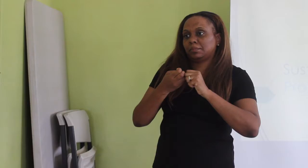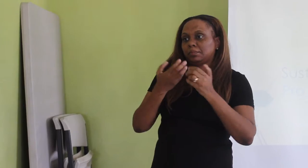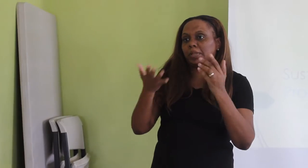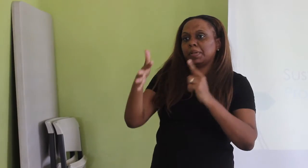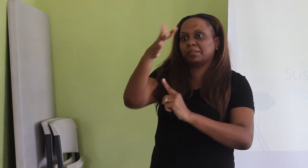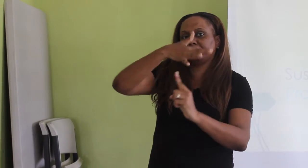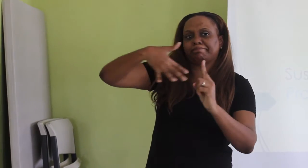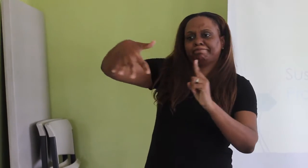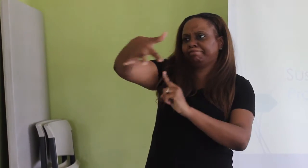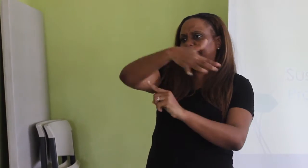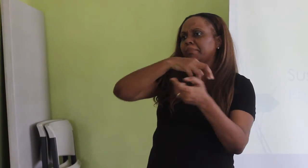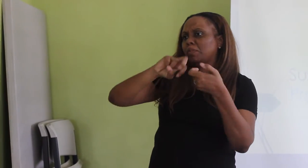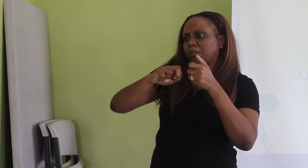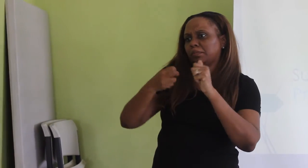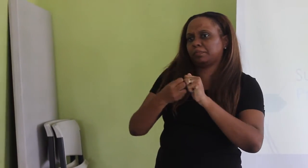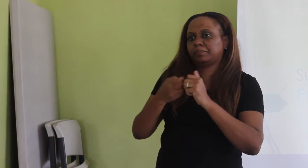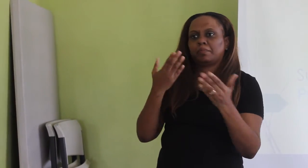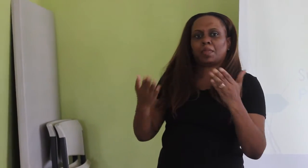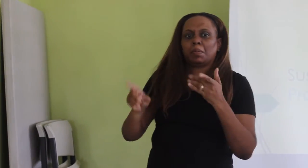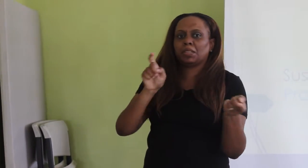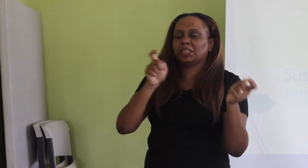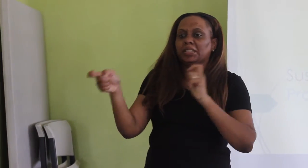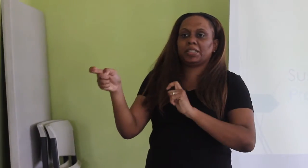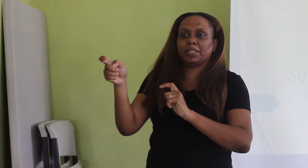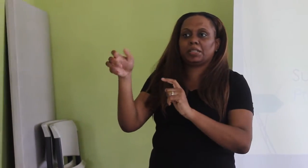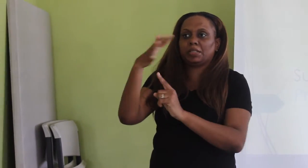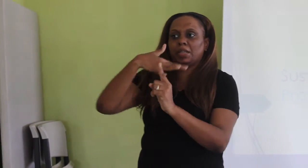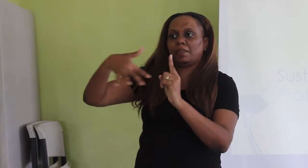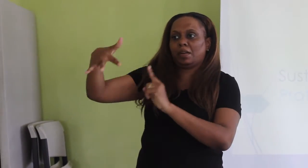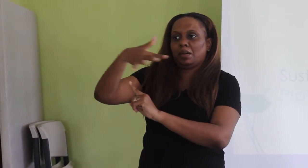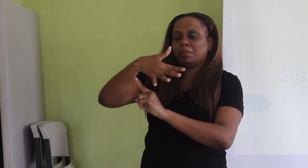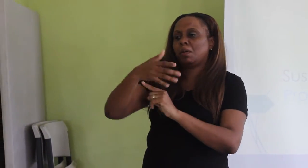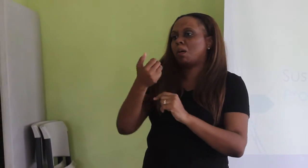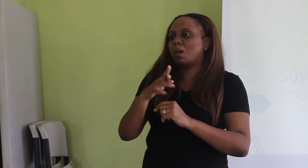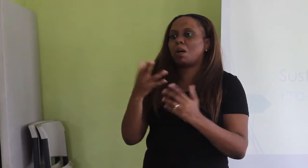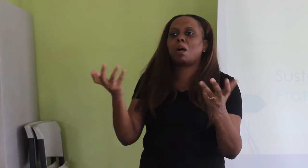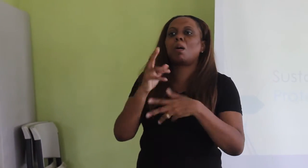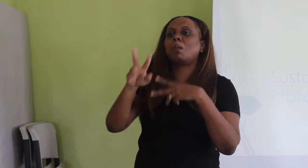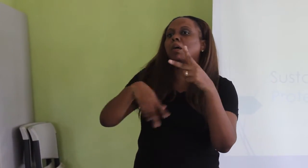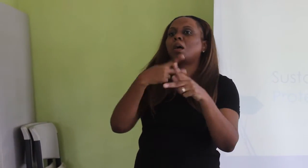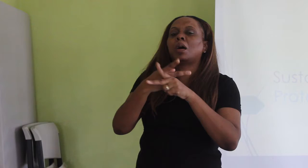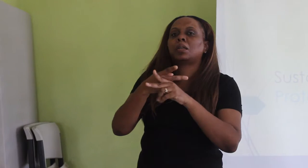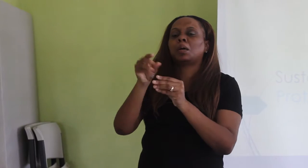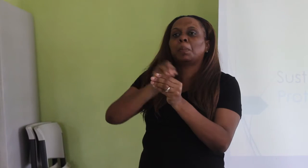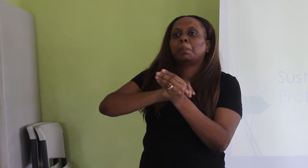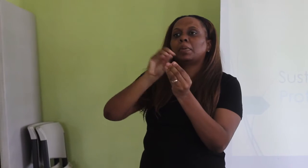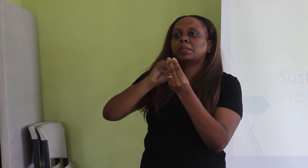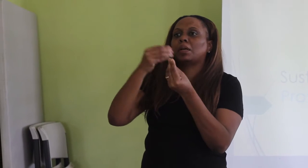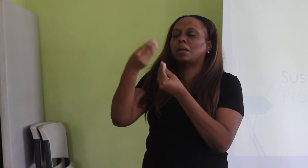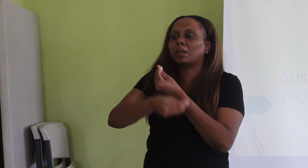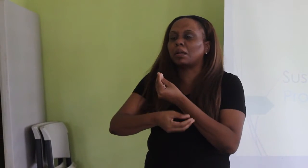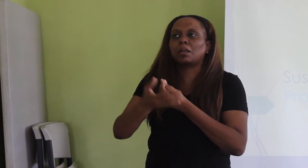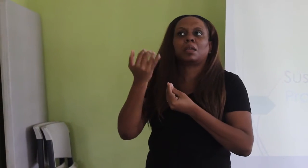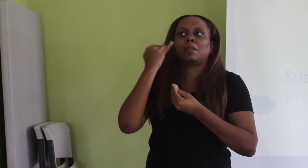that's the change your environment or to change the variety if you have a problem with problems